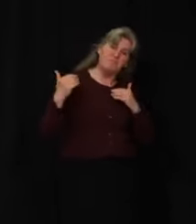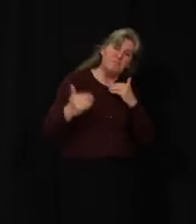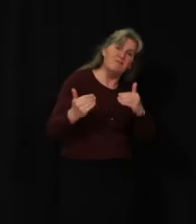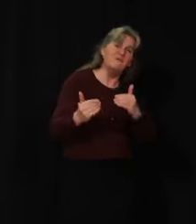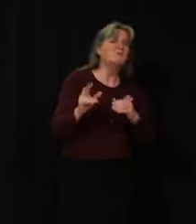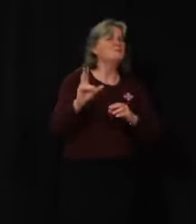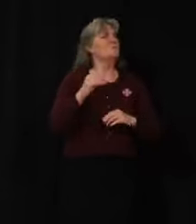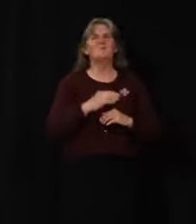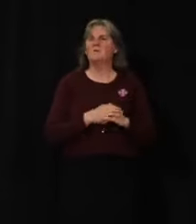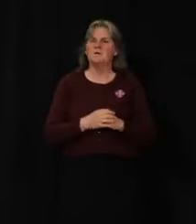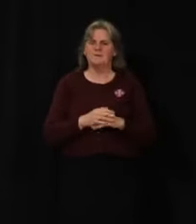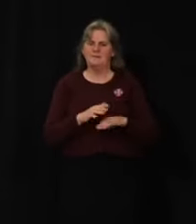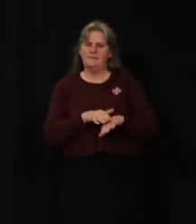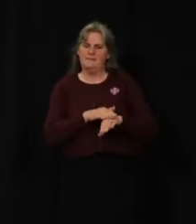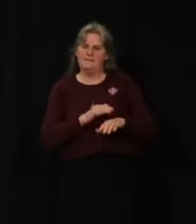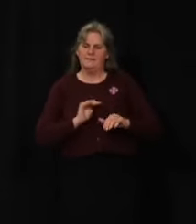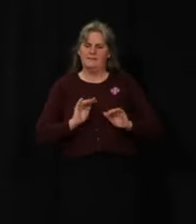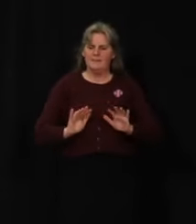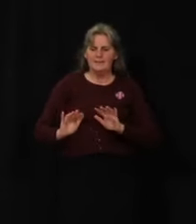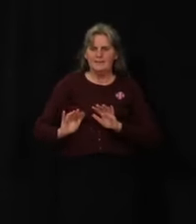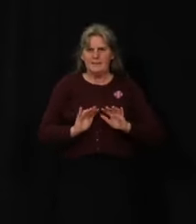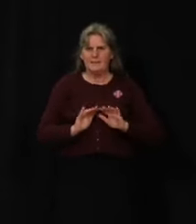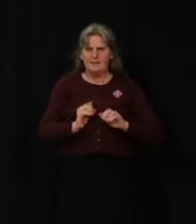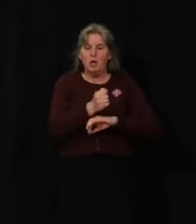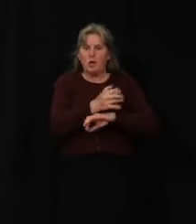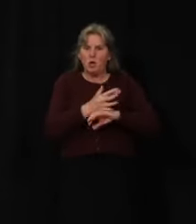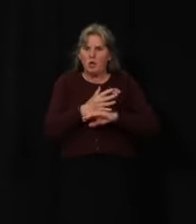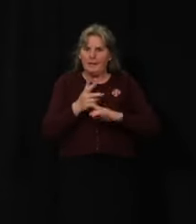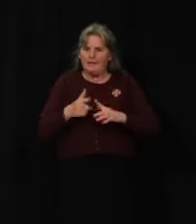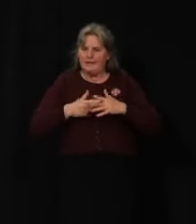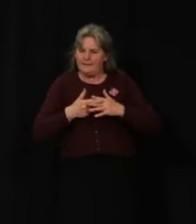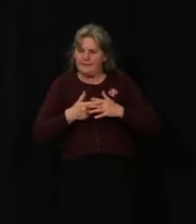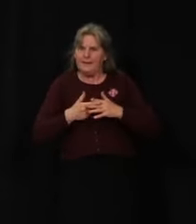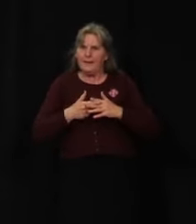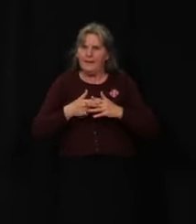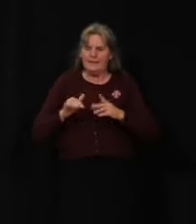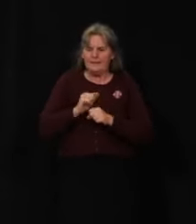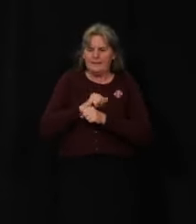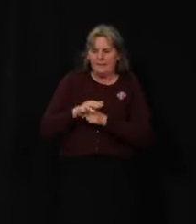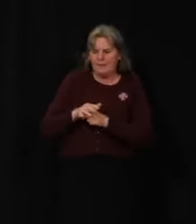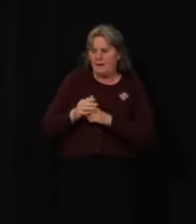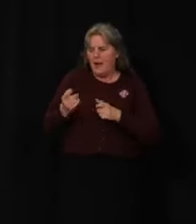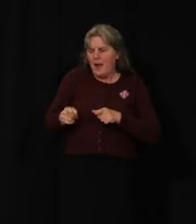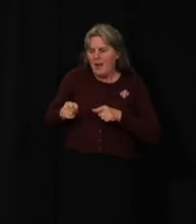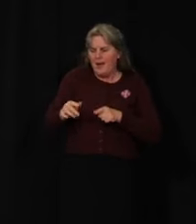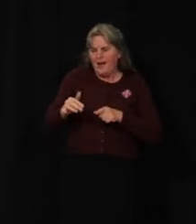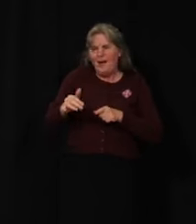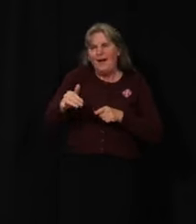as we said last week. And we're still in the early phases of this pandemic.